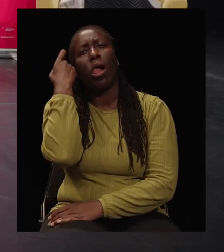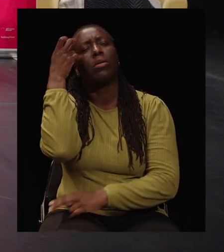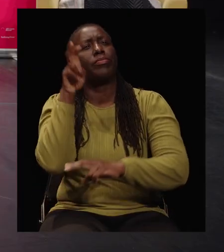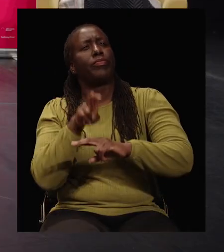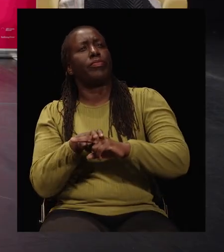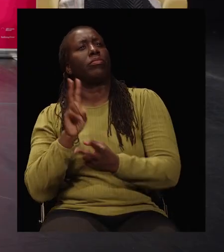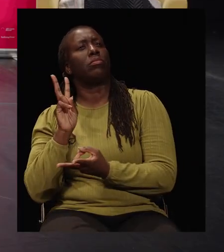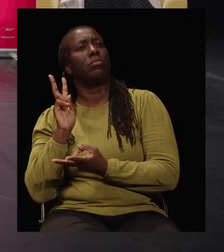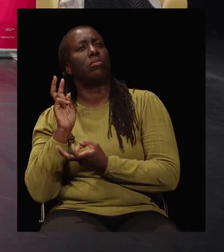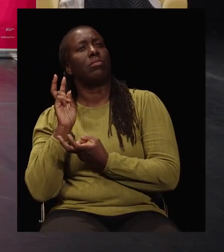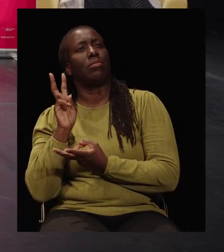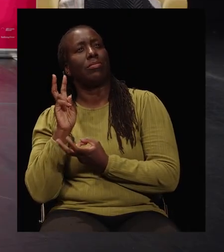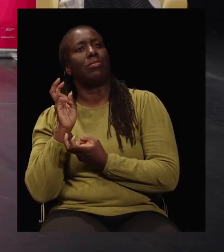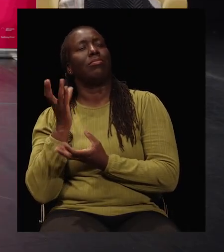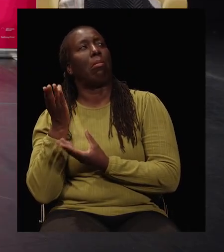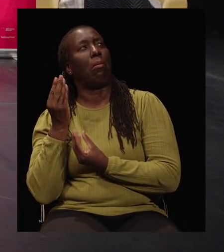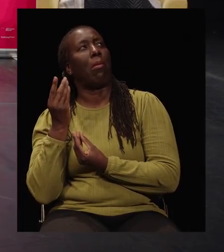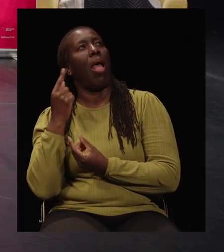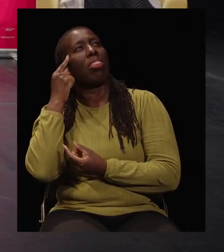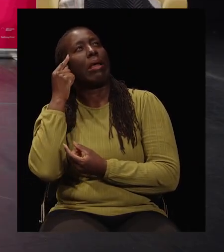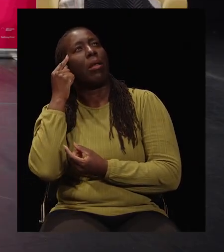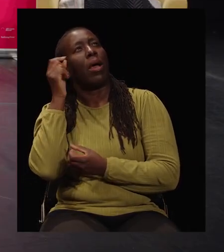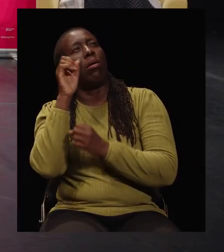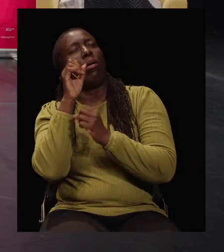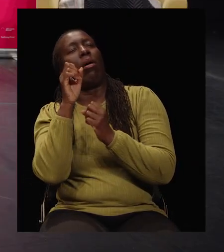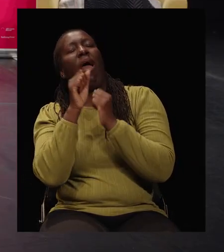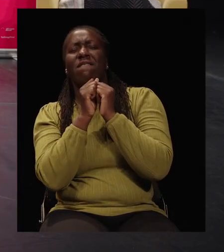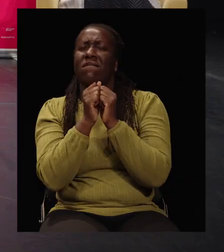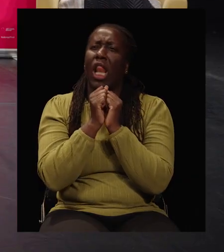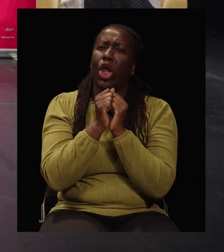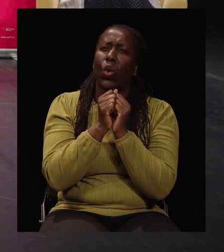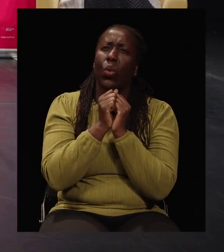and I was thinking about like value and how, you know, throughout working